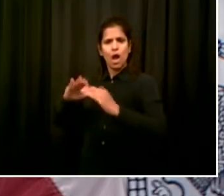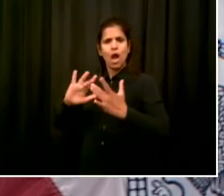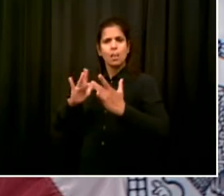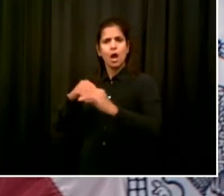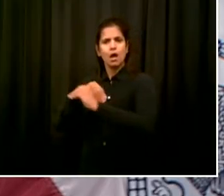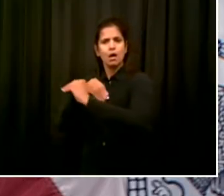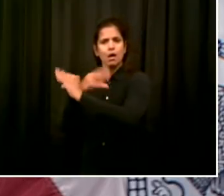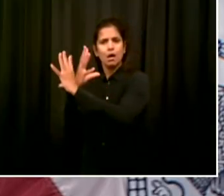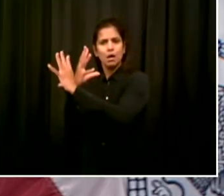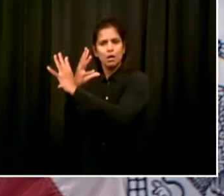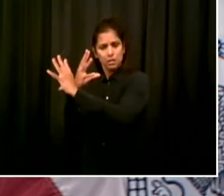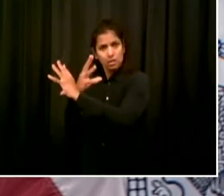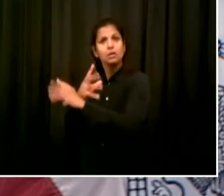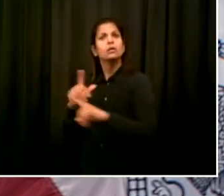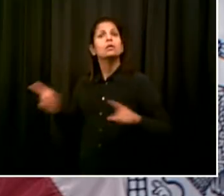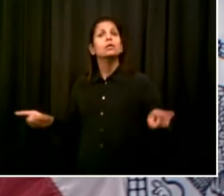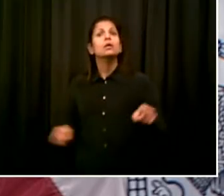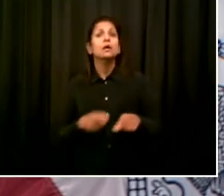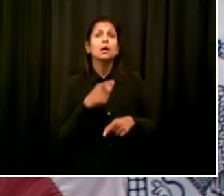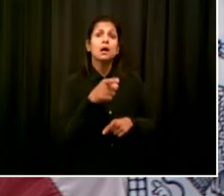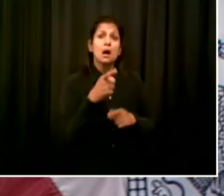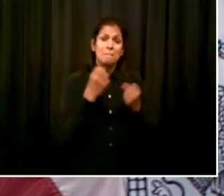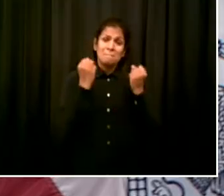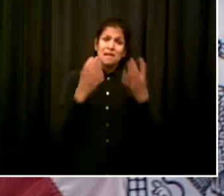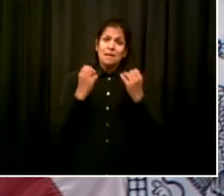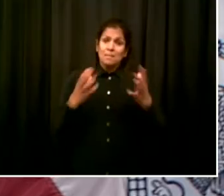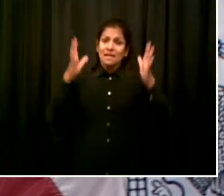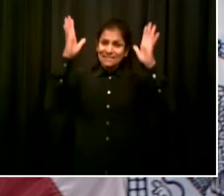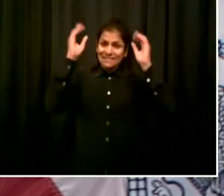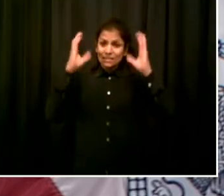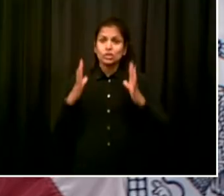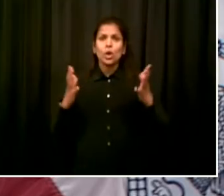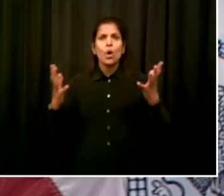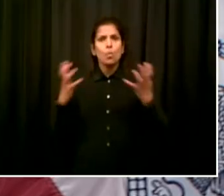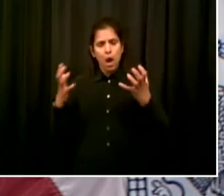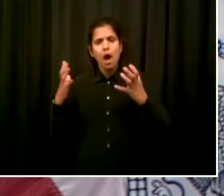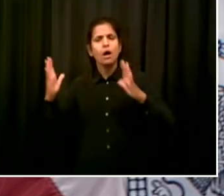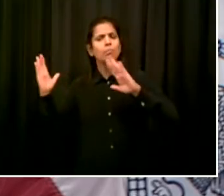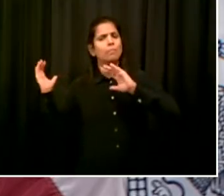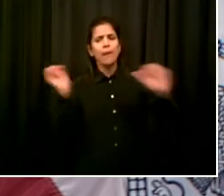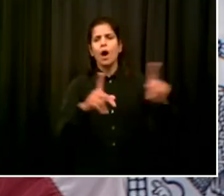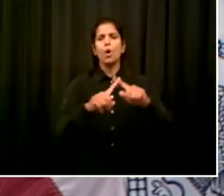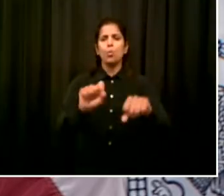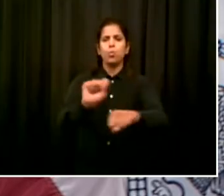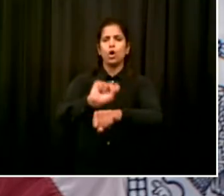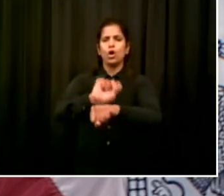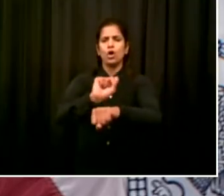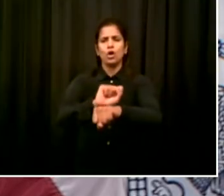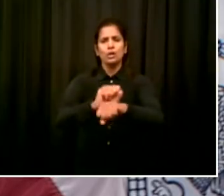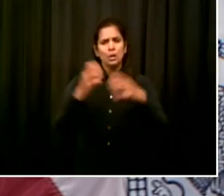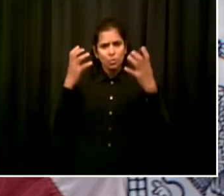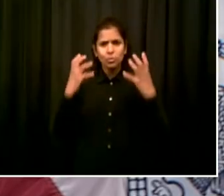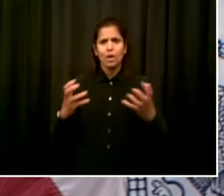WON'T BE ABLE TO BE IN SCHOOL AND THEY WILL BE DEVOTED TO REMOTE LEARNING . HENRY, THERE ARE A LOT OF EDUCATORWS H O